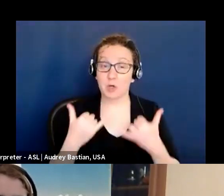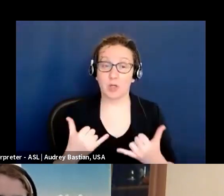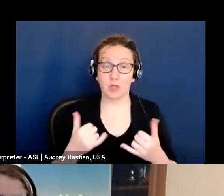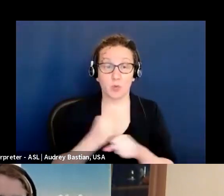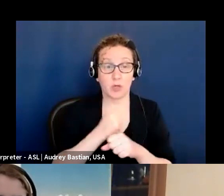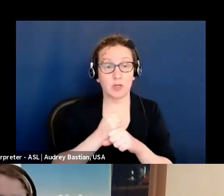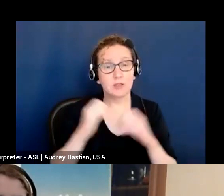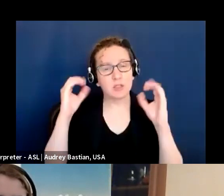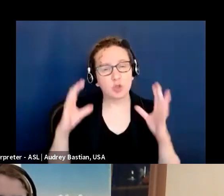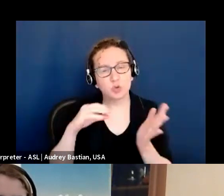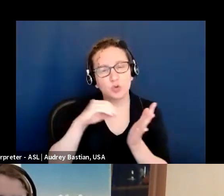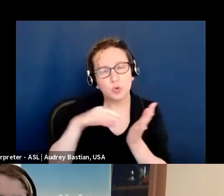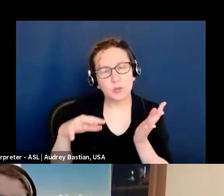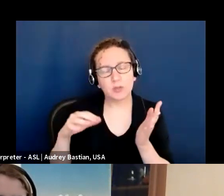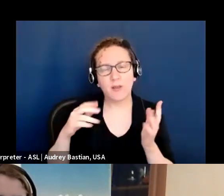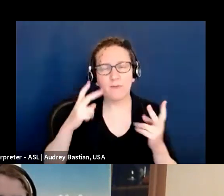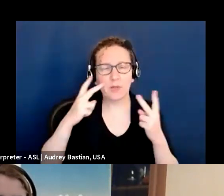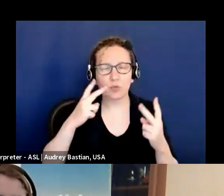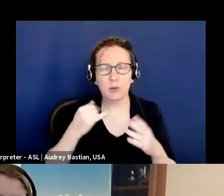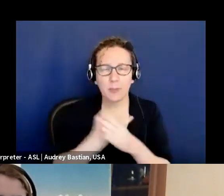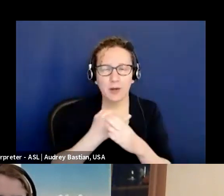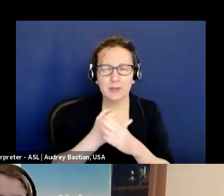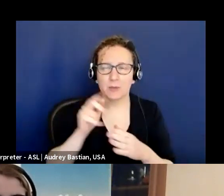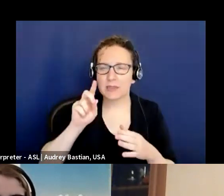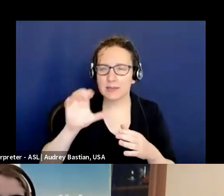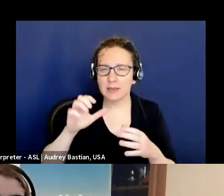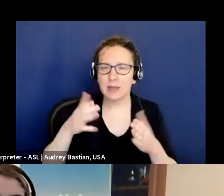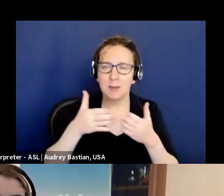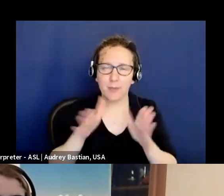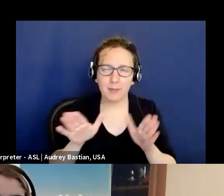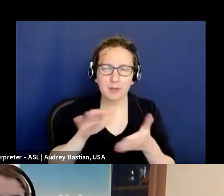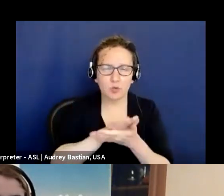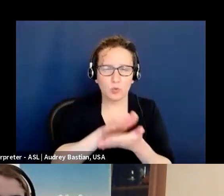impairments with DC public schools, where I teach kids who are blind and visually impaired.